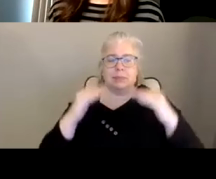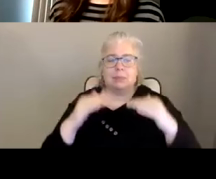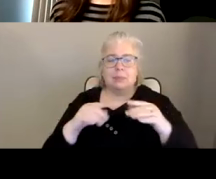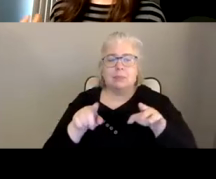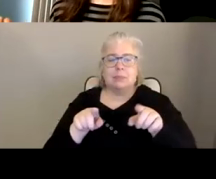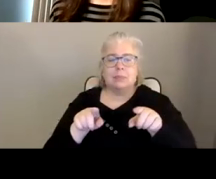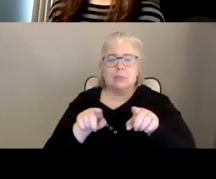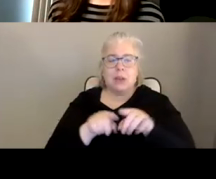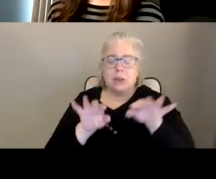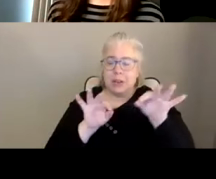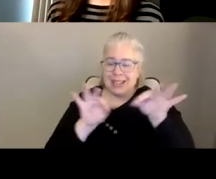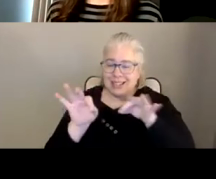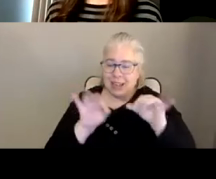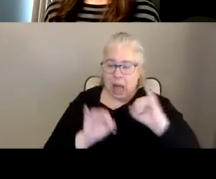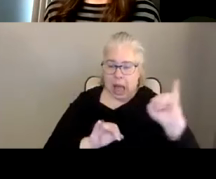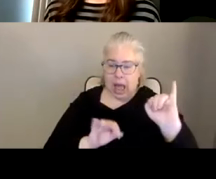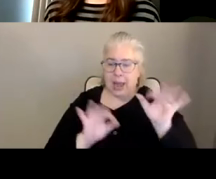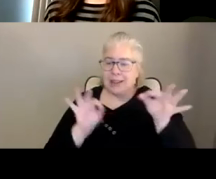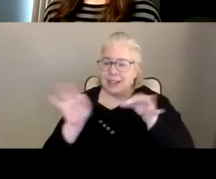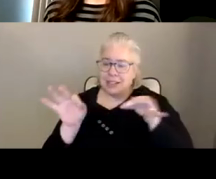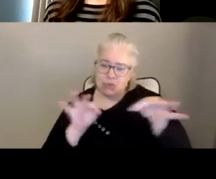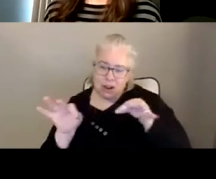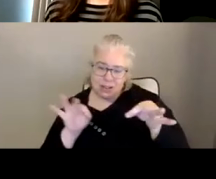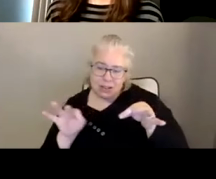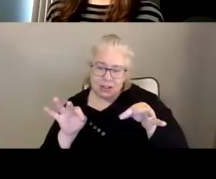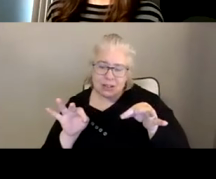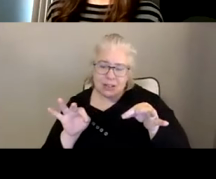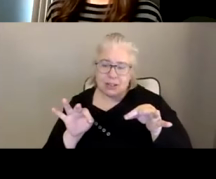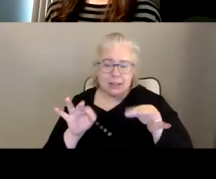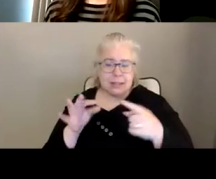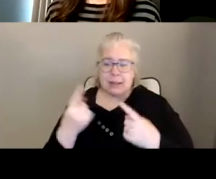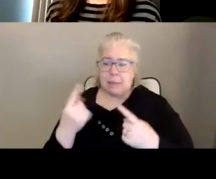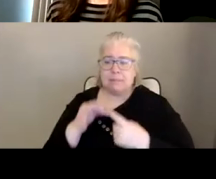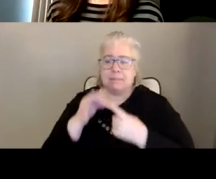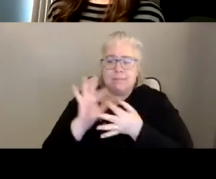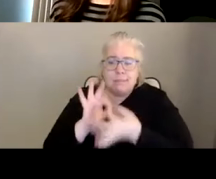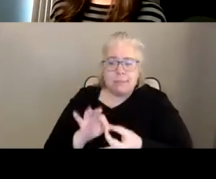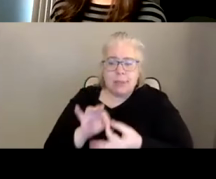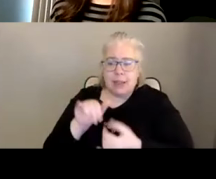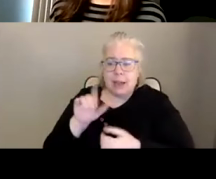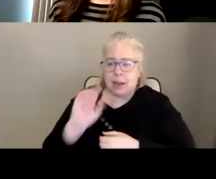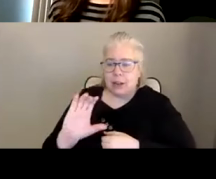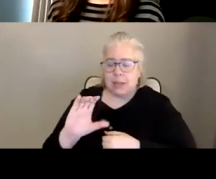Are there special ways that you want to receive these documents? Anything that you have that may be confidential